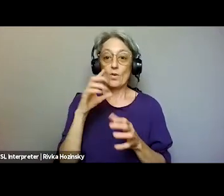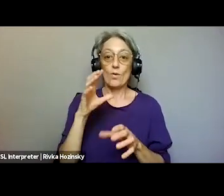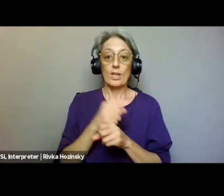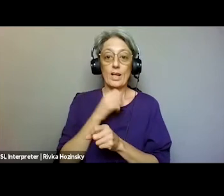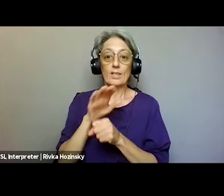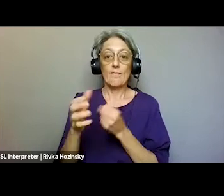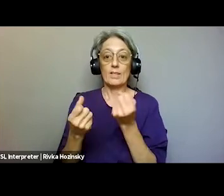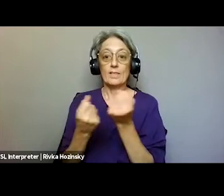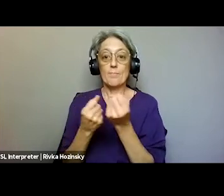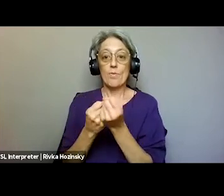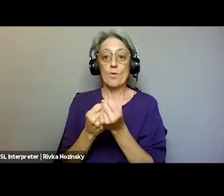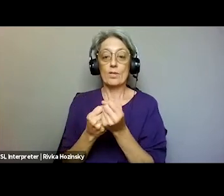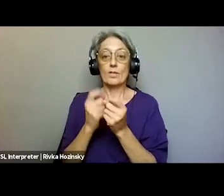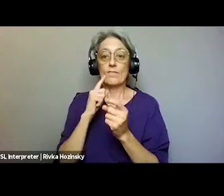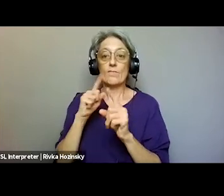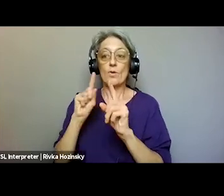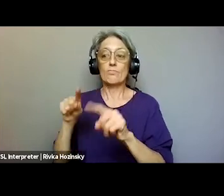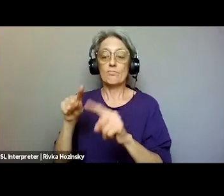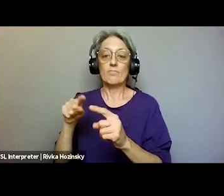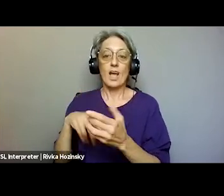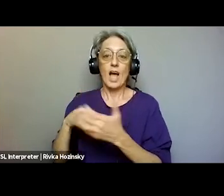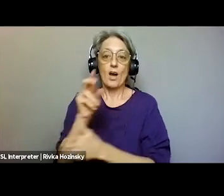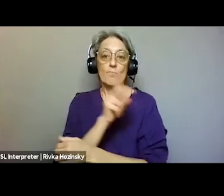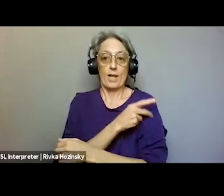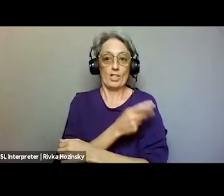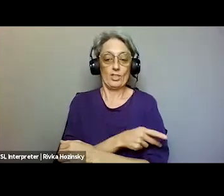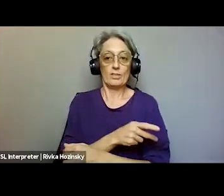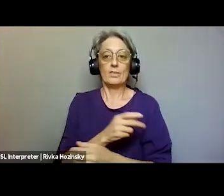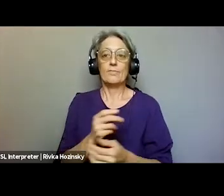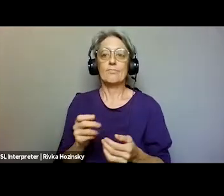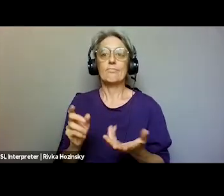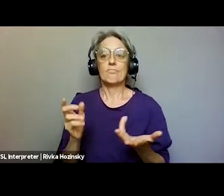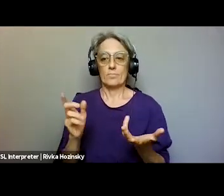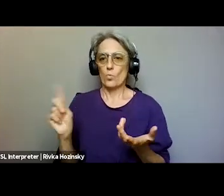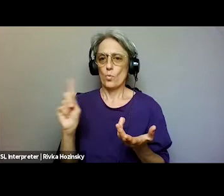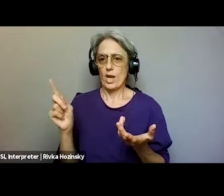outpatient settings where are they ending up in the healthcare system and what we really do see is